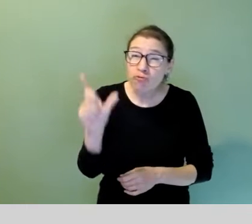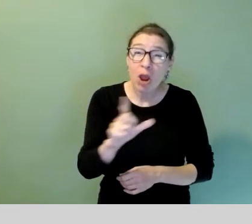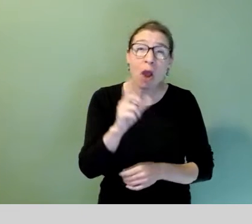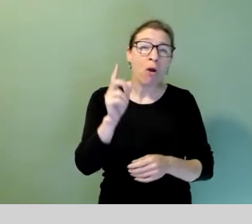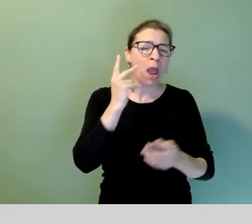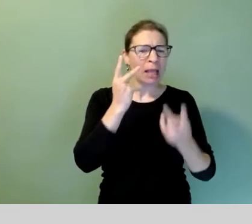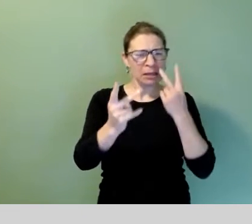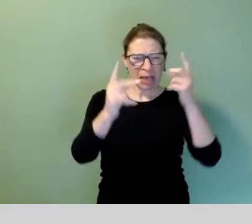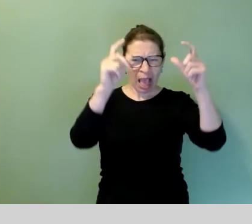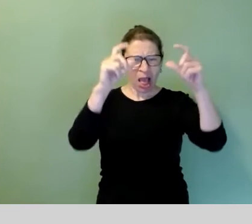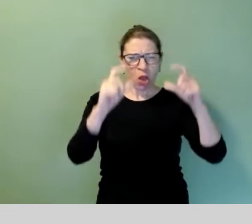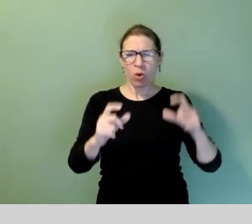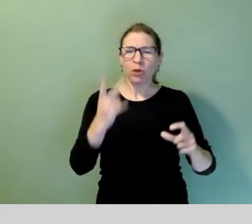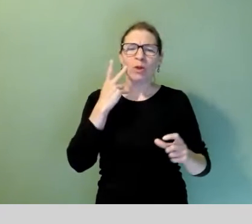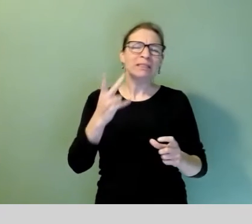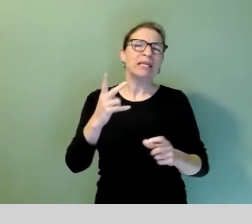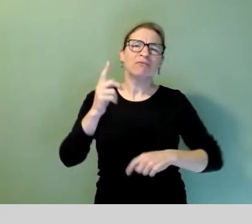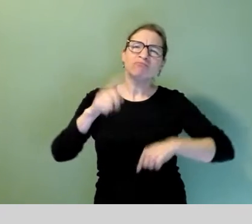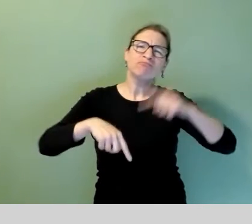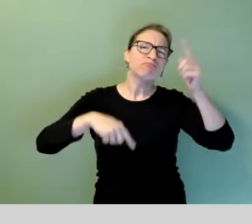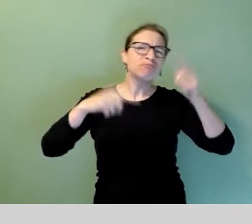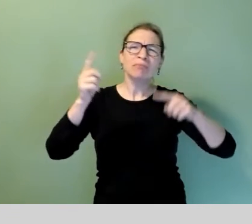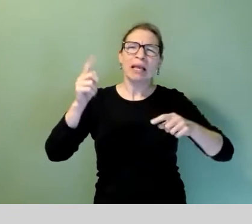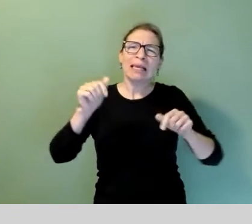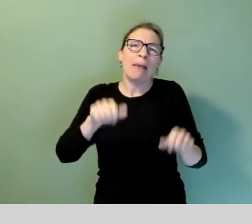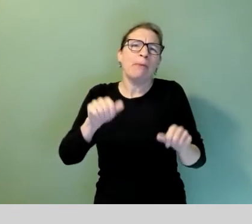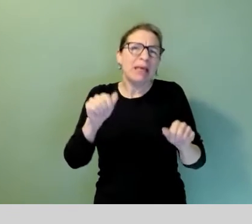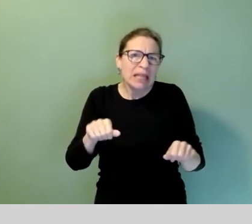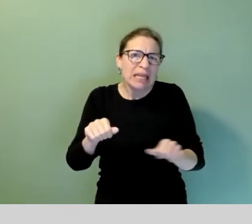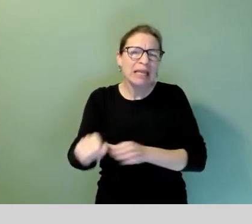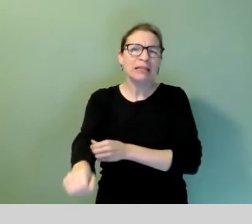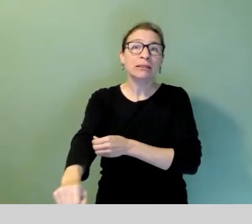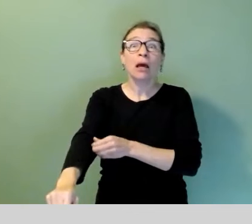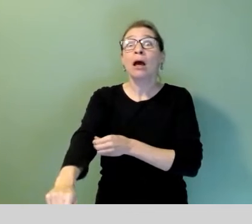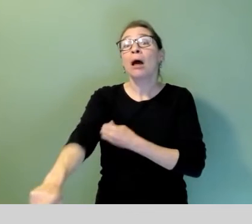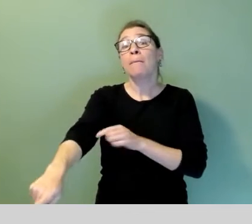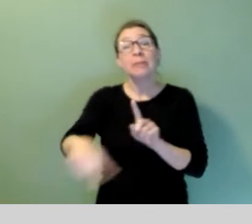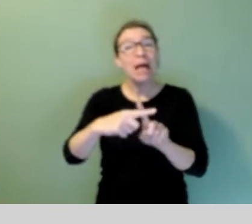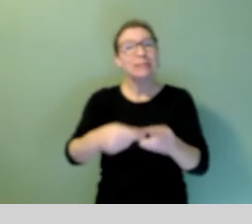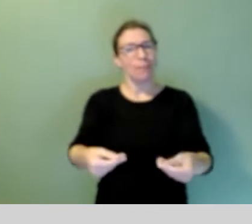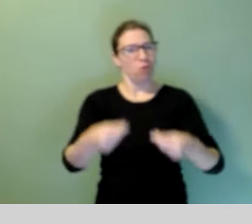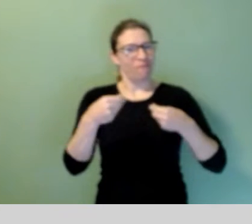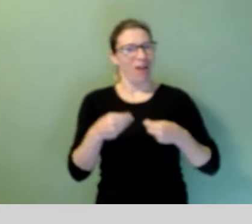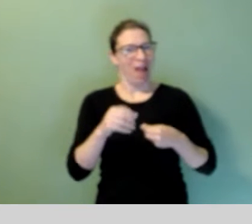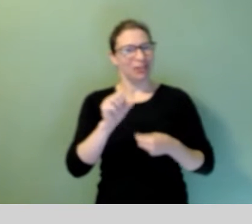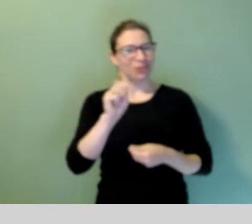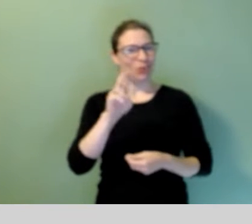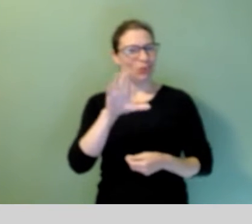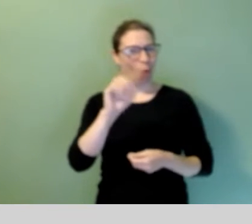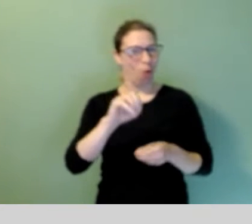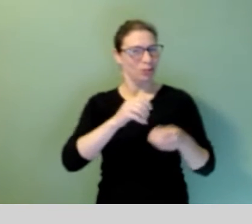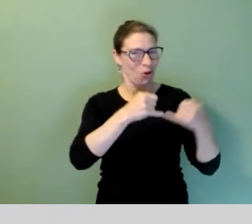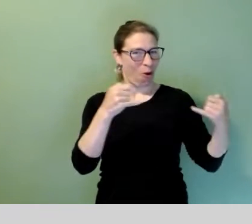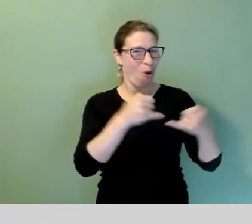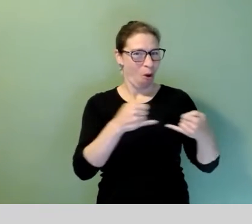and a wide range of prospects able to generate, but it also gives us the source code that was used to generate these plots.